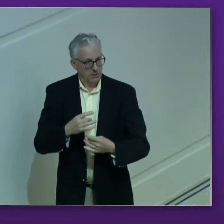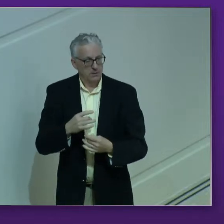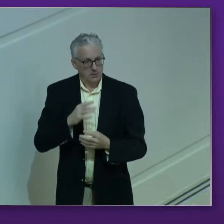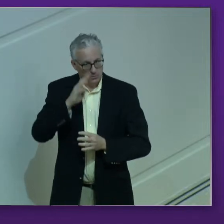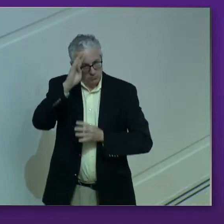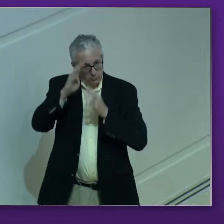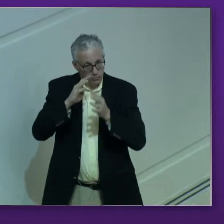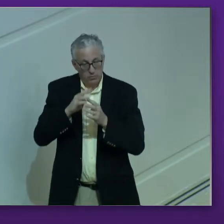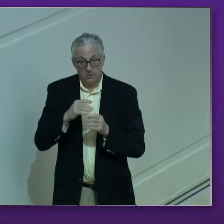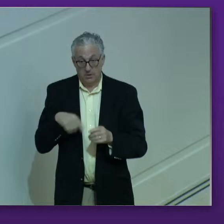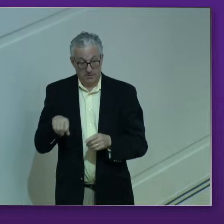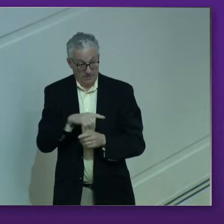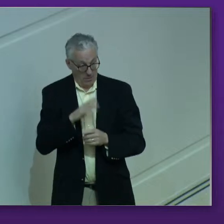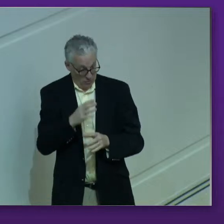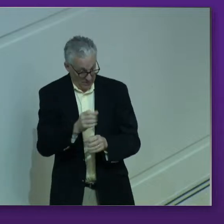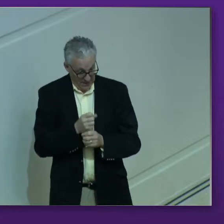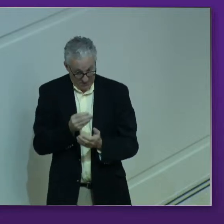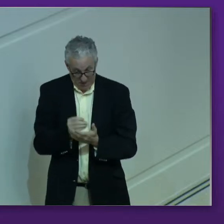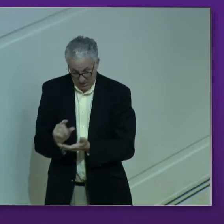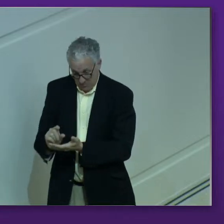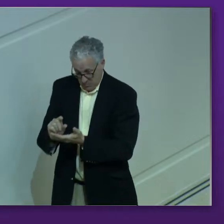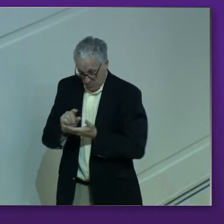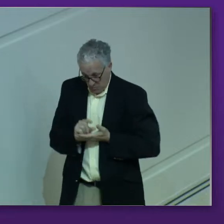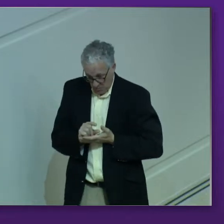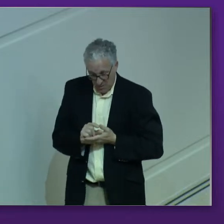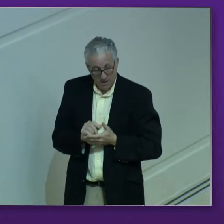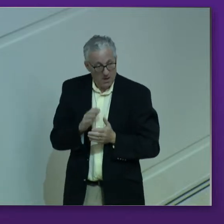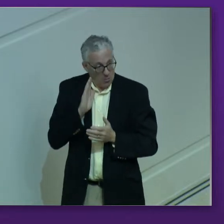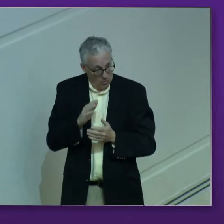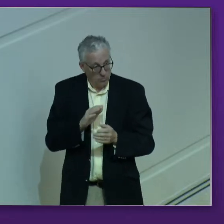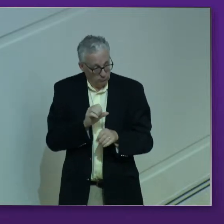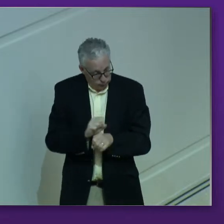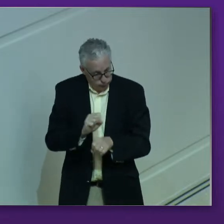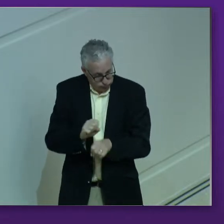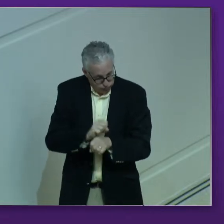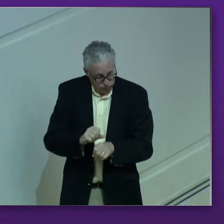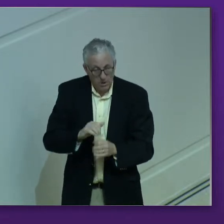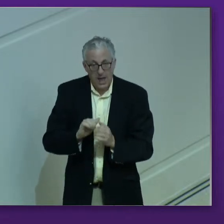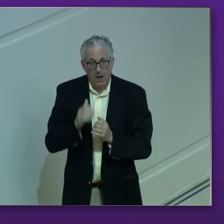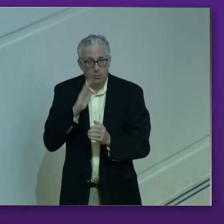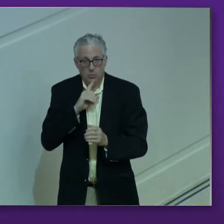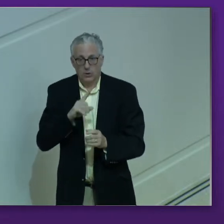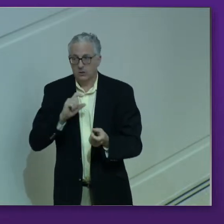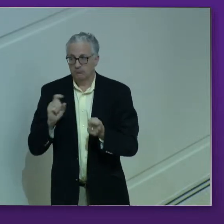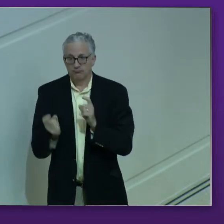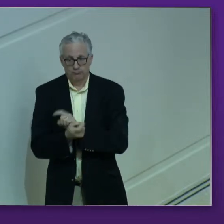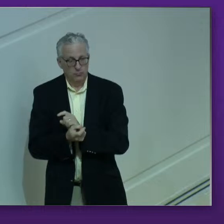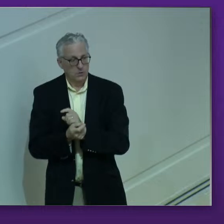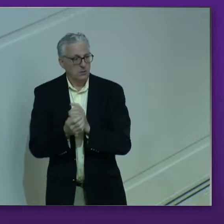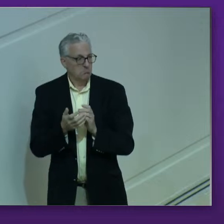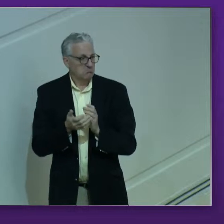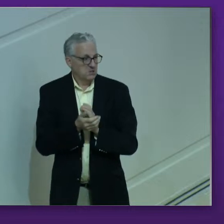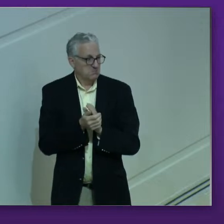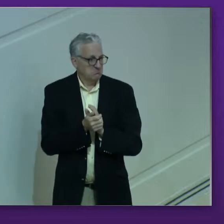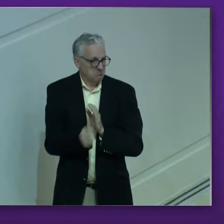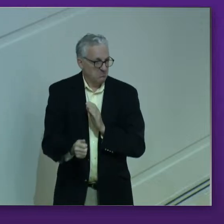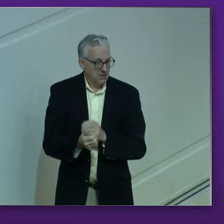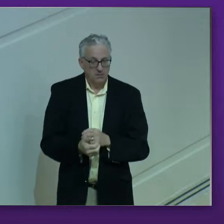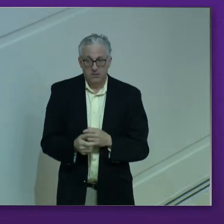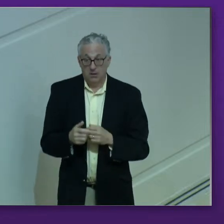STUDENTS BETTER. AND MAKE PEDAGOGY EVEN MORE INNOVATIVE. I AM CONFIDENT THESE